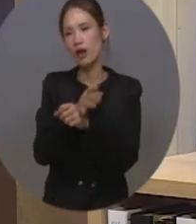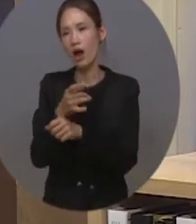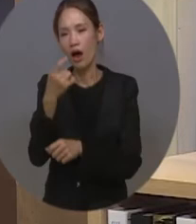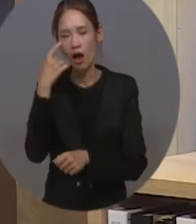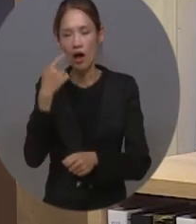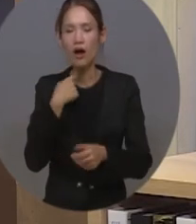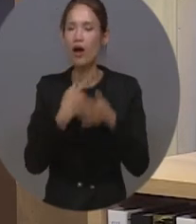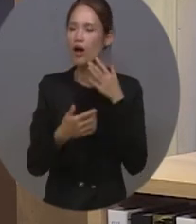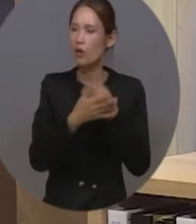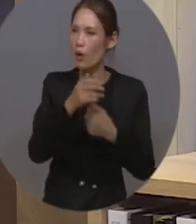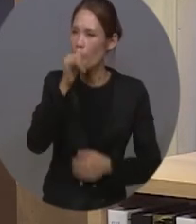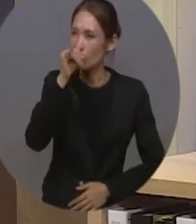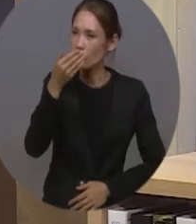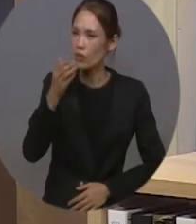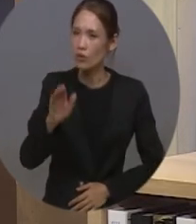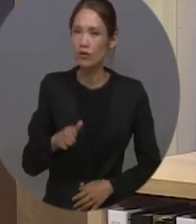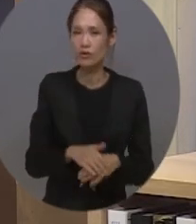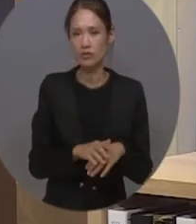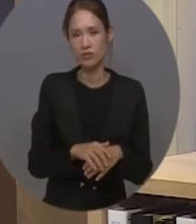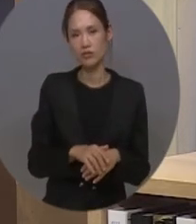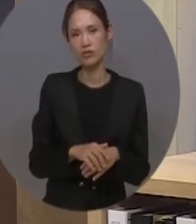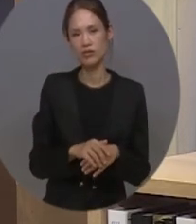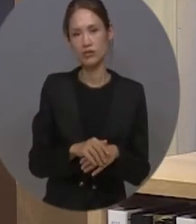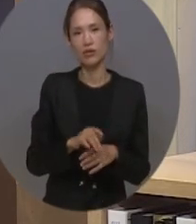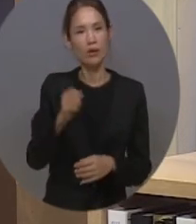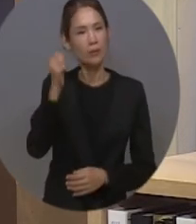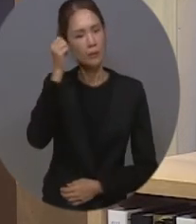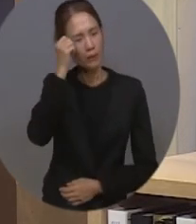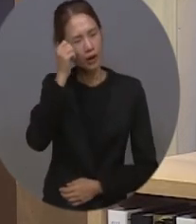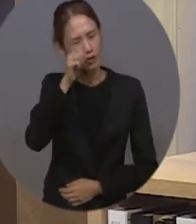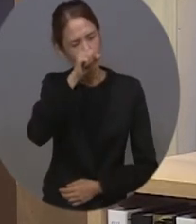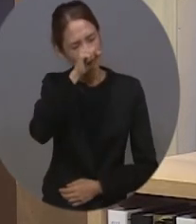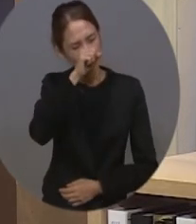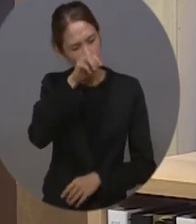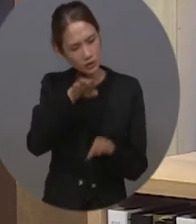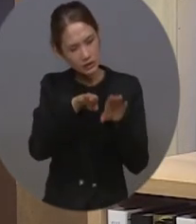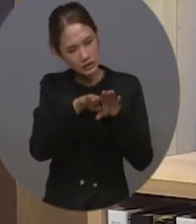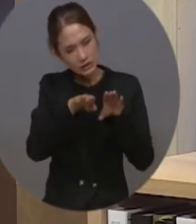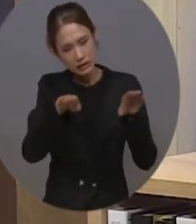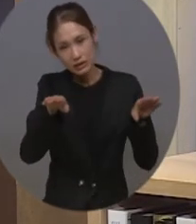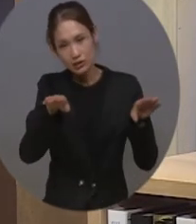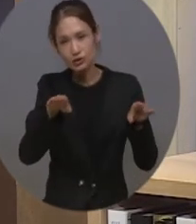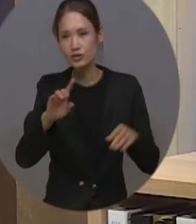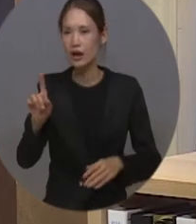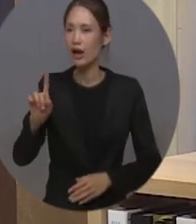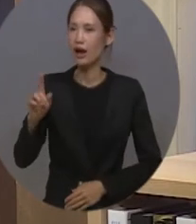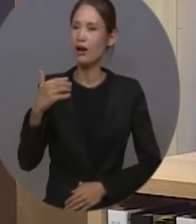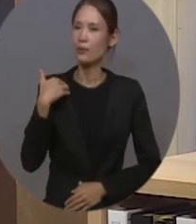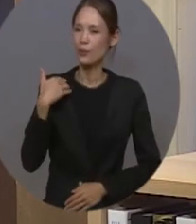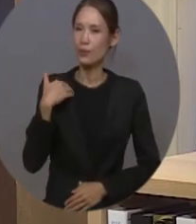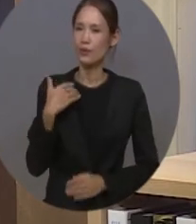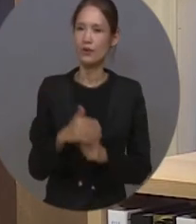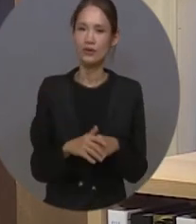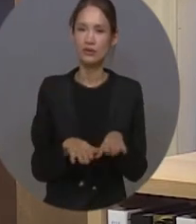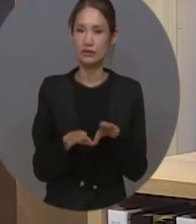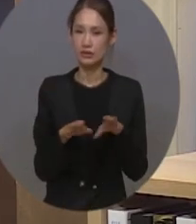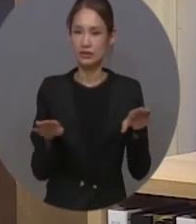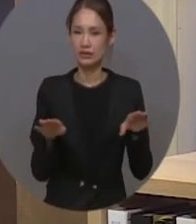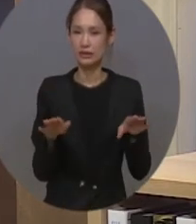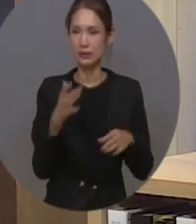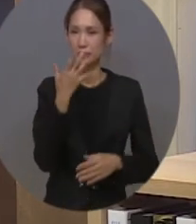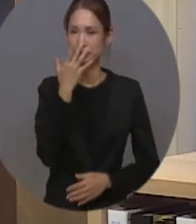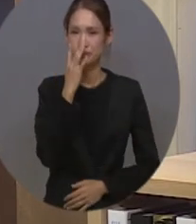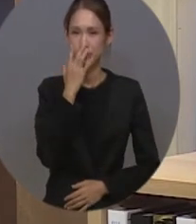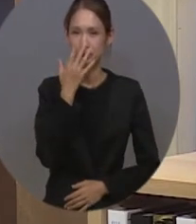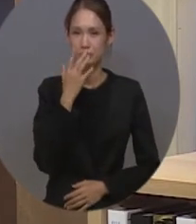In fact, I don't know the standard of which pillow is good